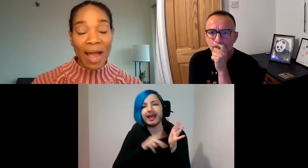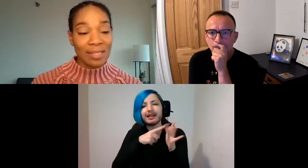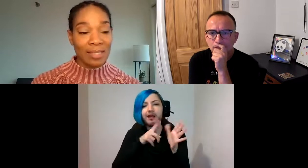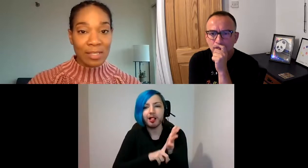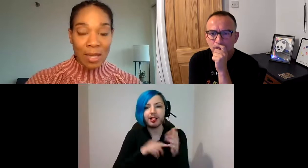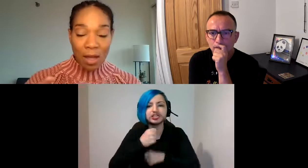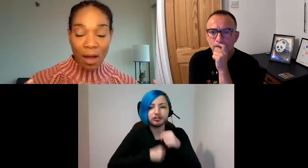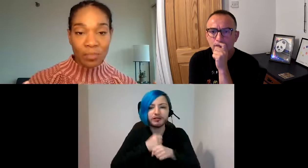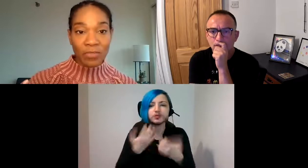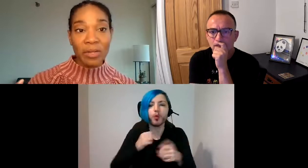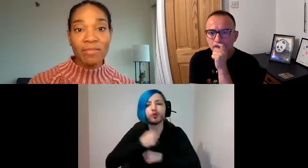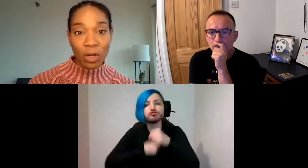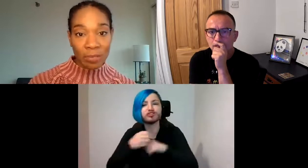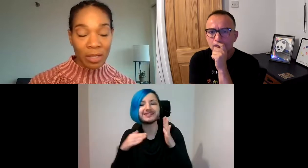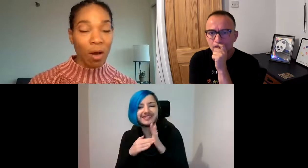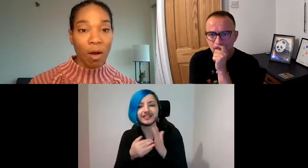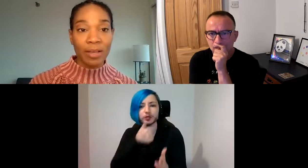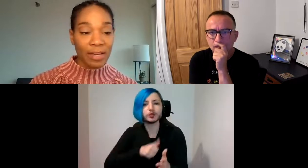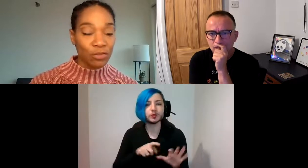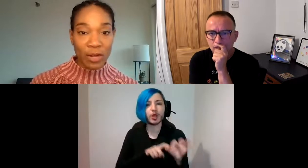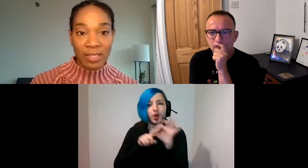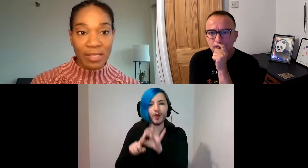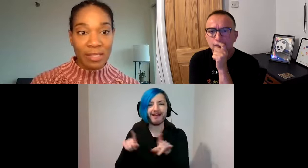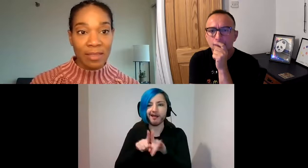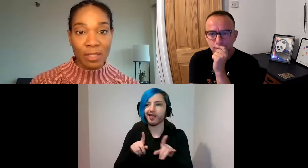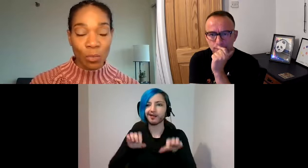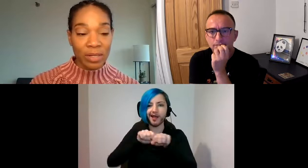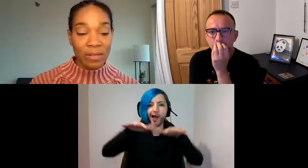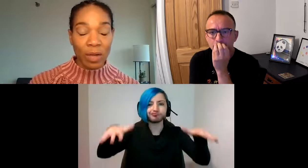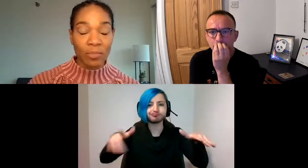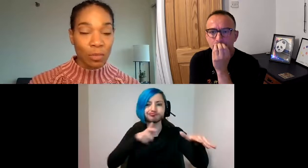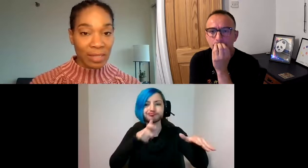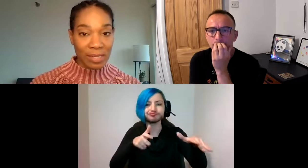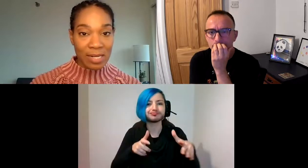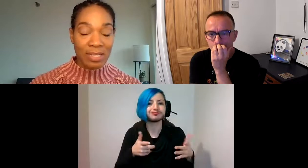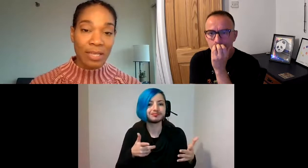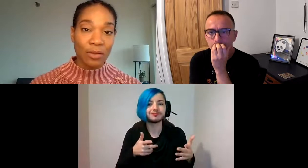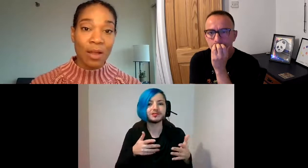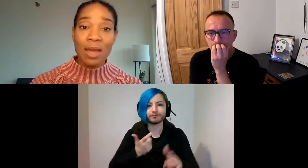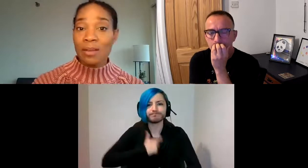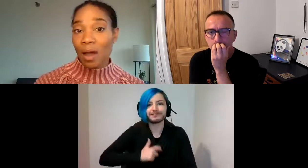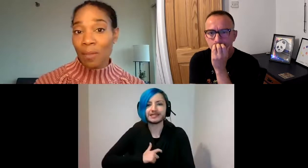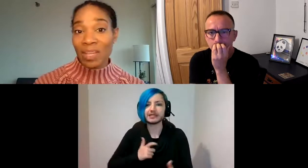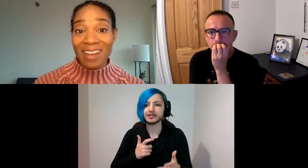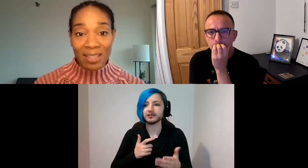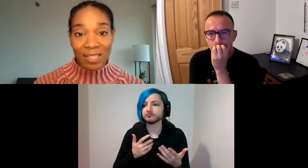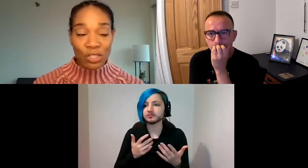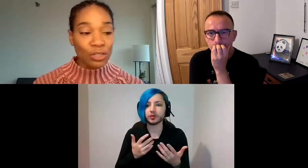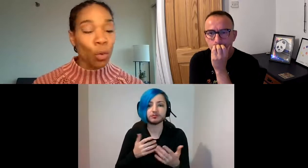either non cisgender, but we see this lineage of the word queer.